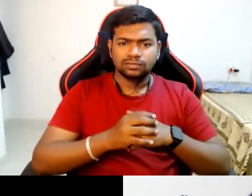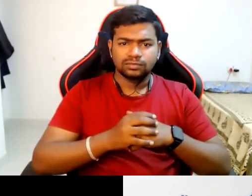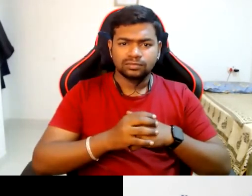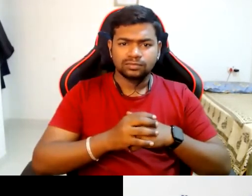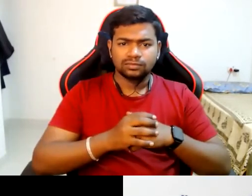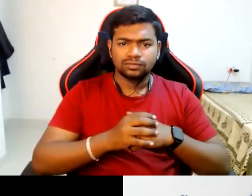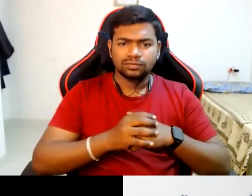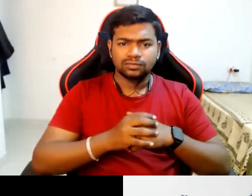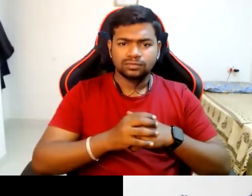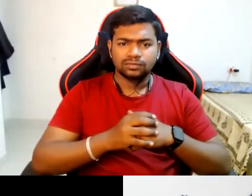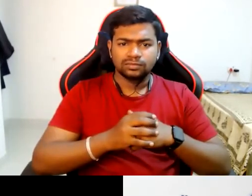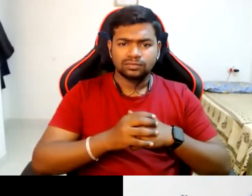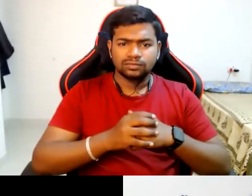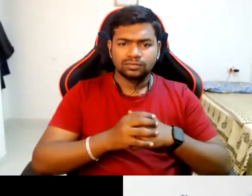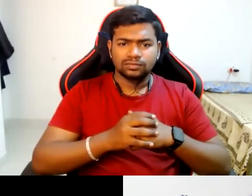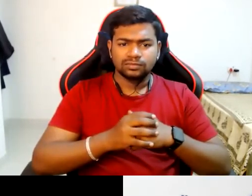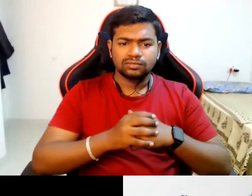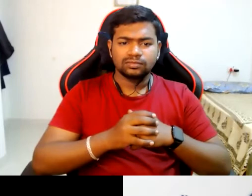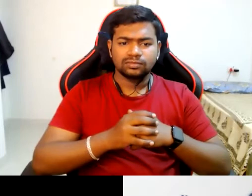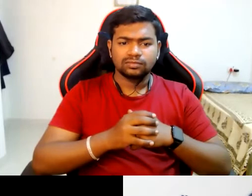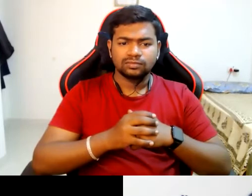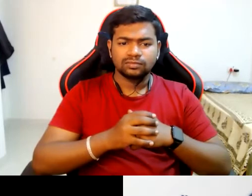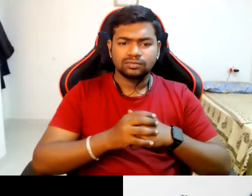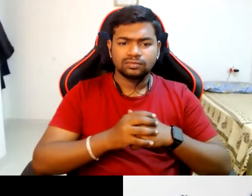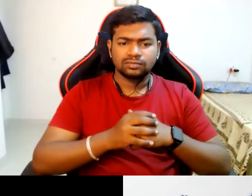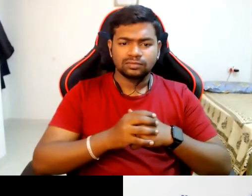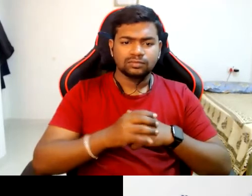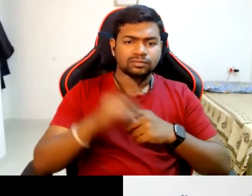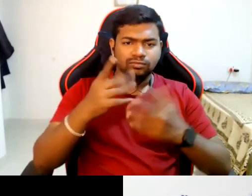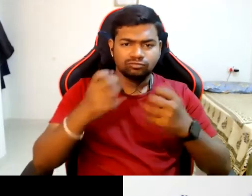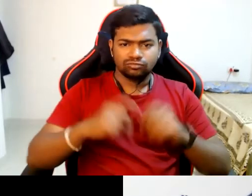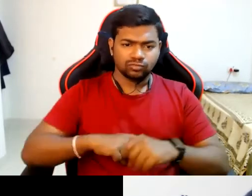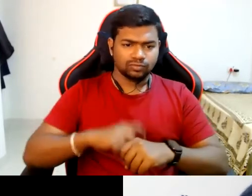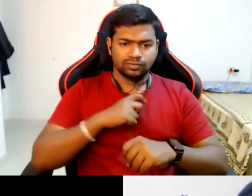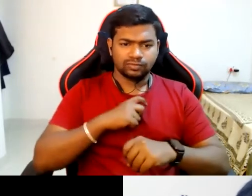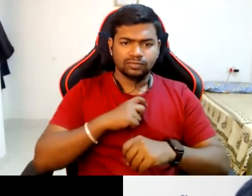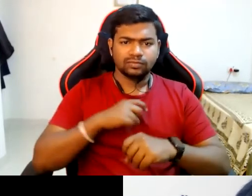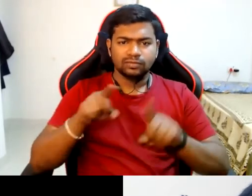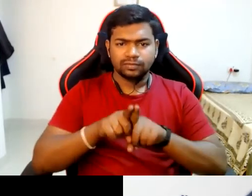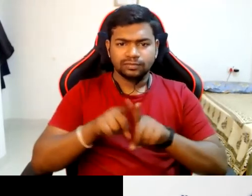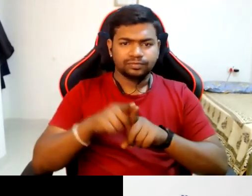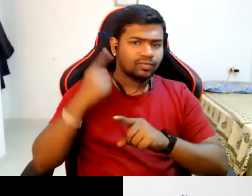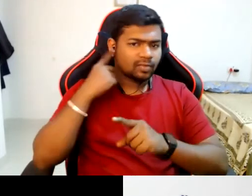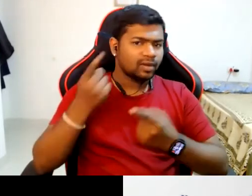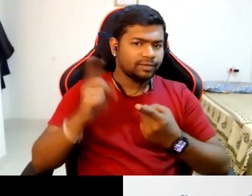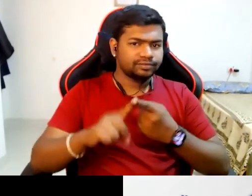So, I always wanted to be a Doctor. but i was not that confident that with my hearing impairment or look my inability to follow